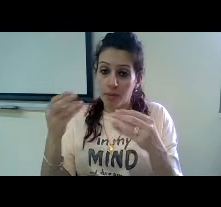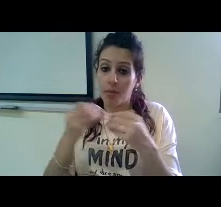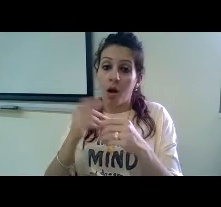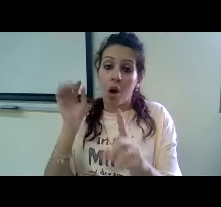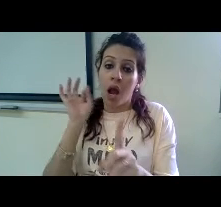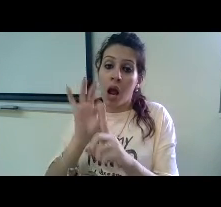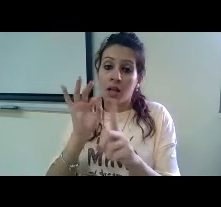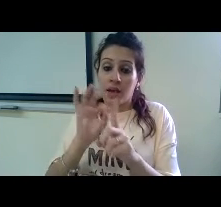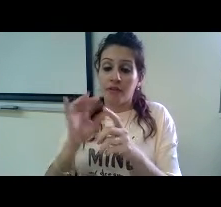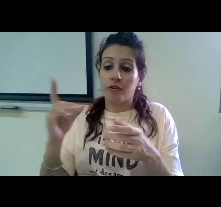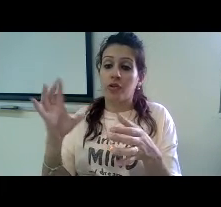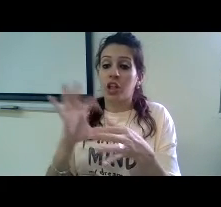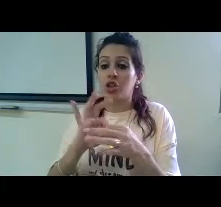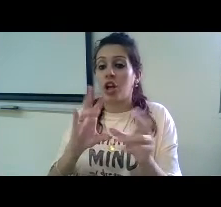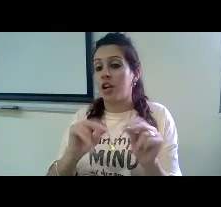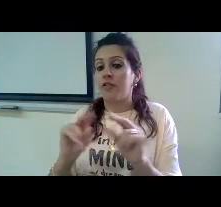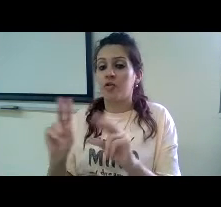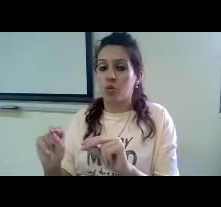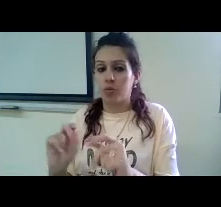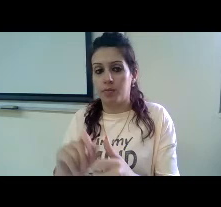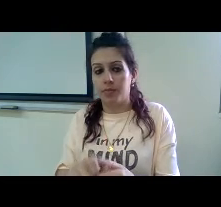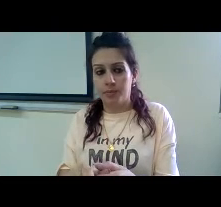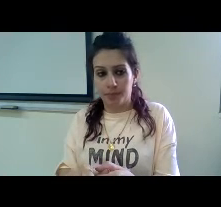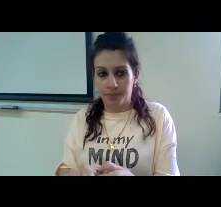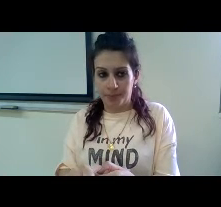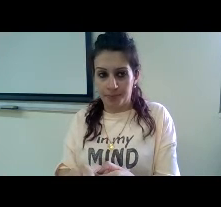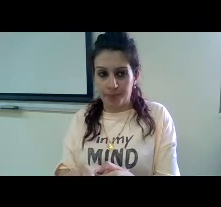members, even we were the one to take initiative.